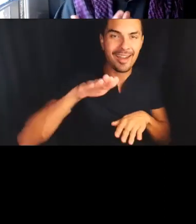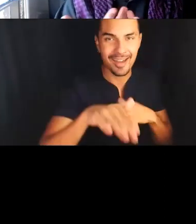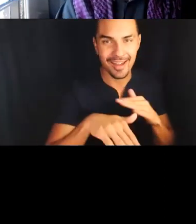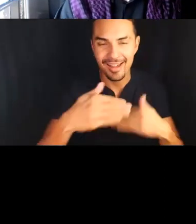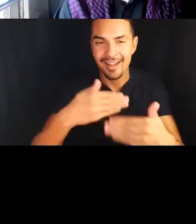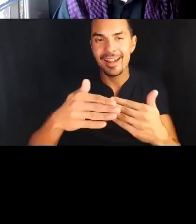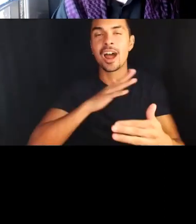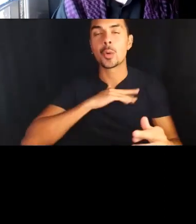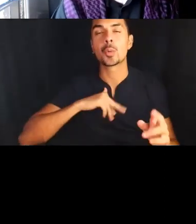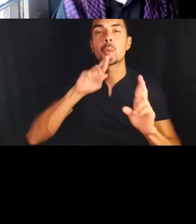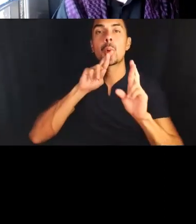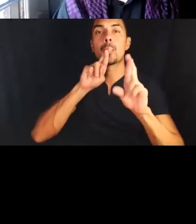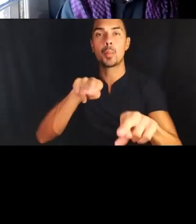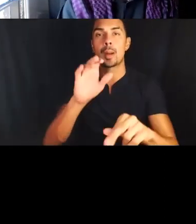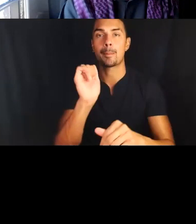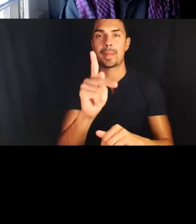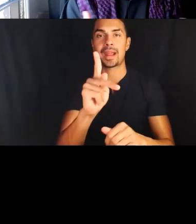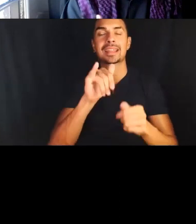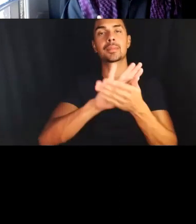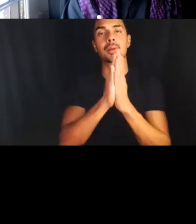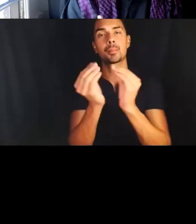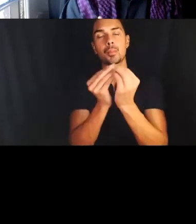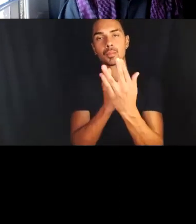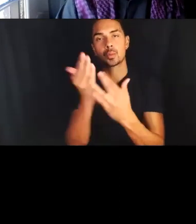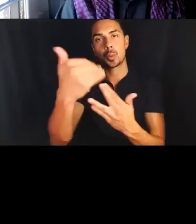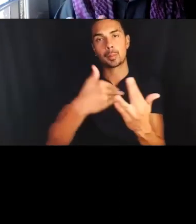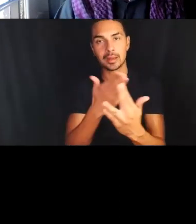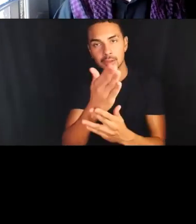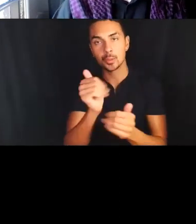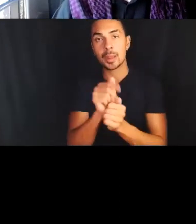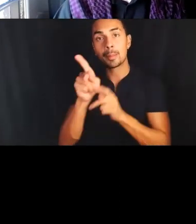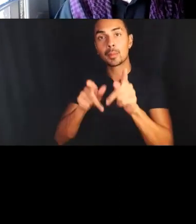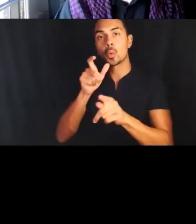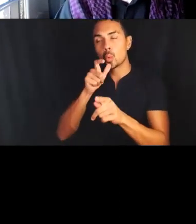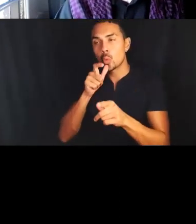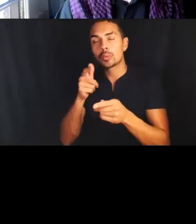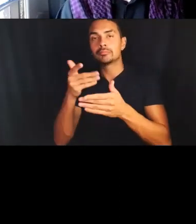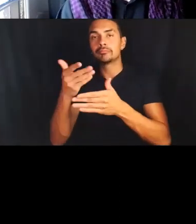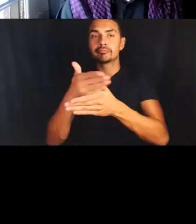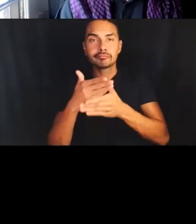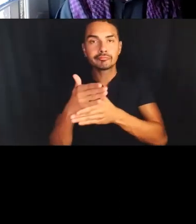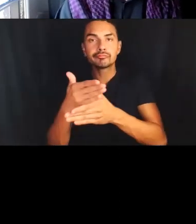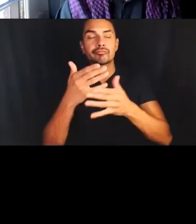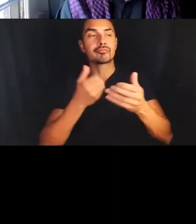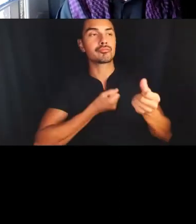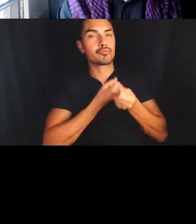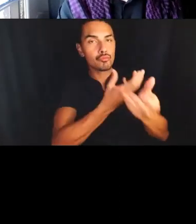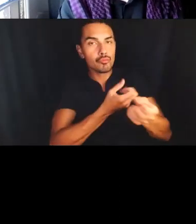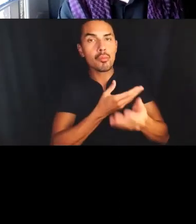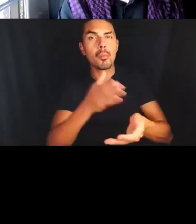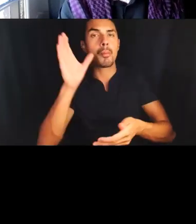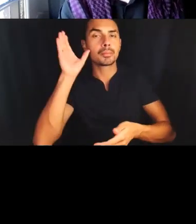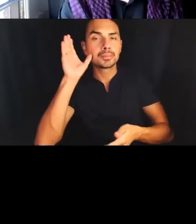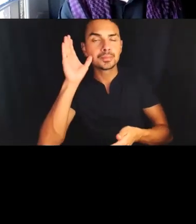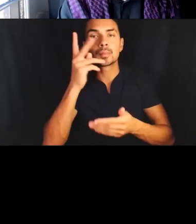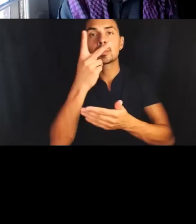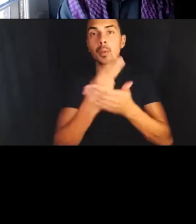of being transparent with the folks that have contributed and with our greater community. And by community I mean both trans communities